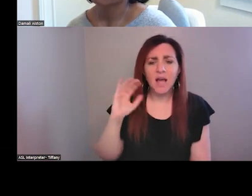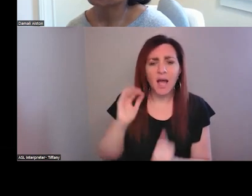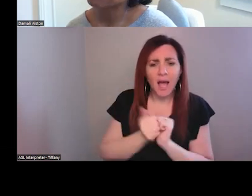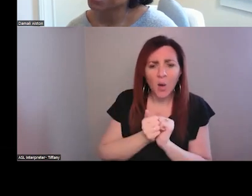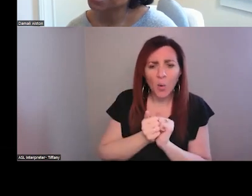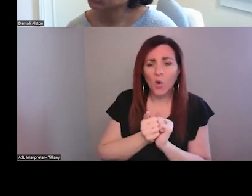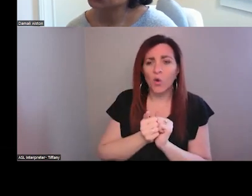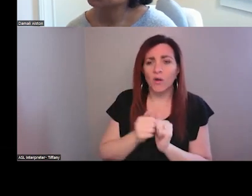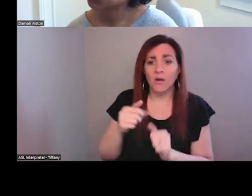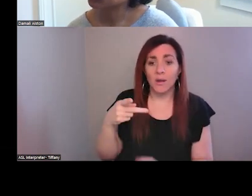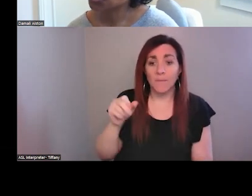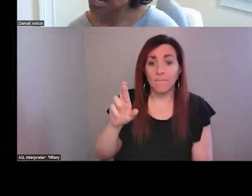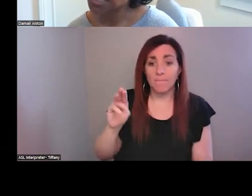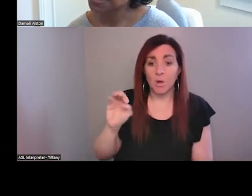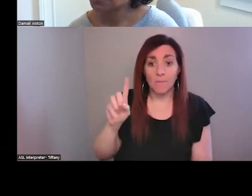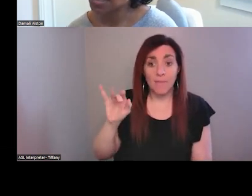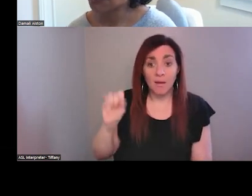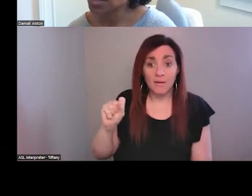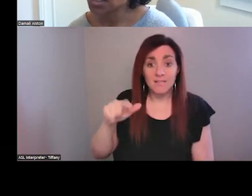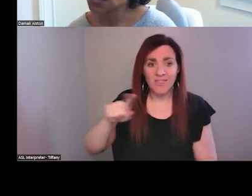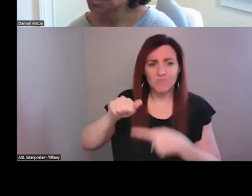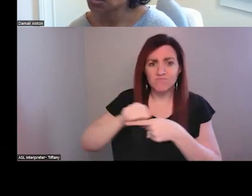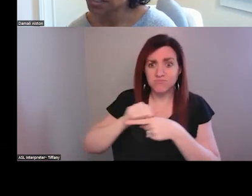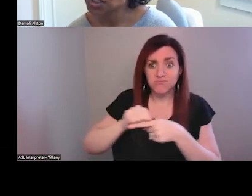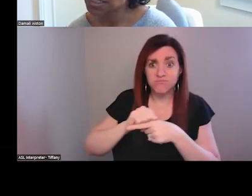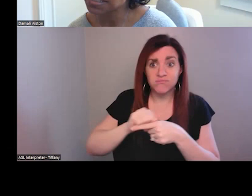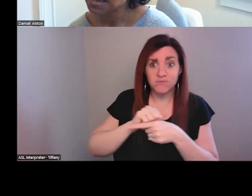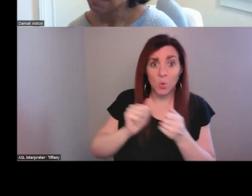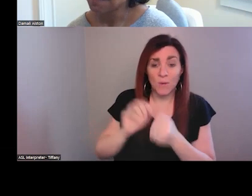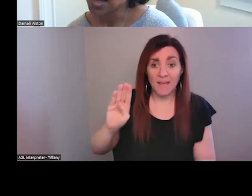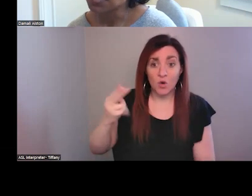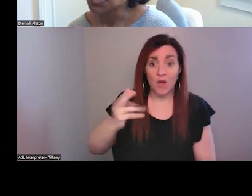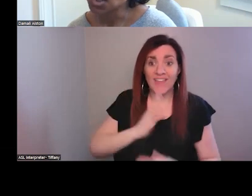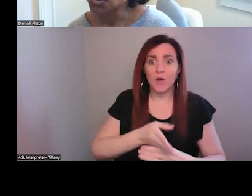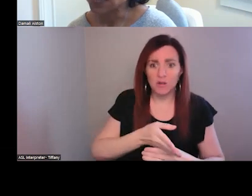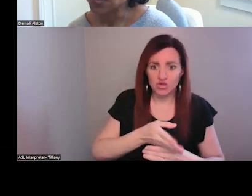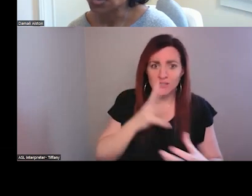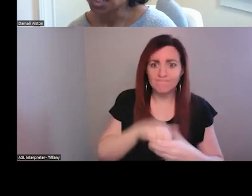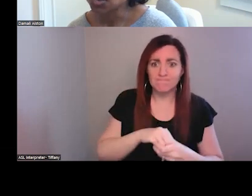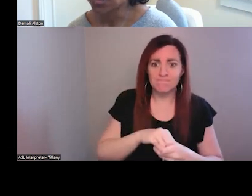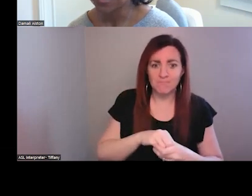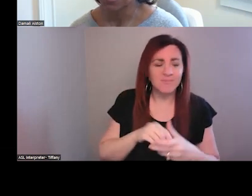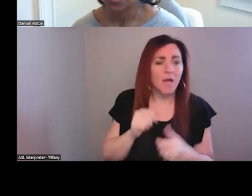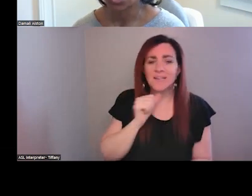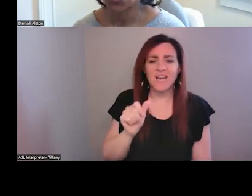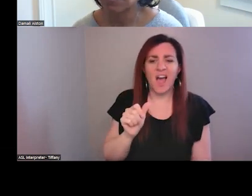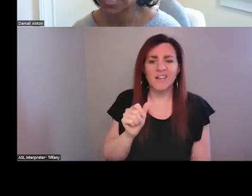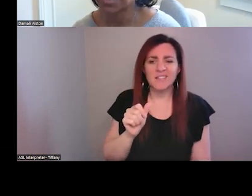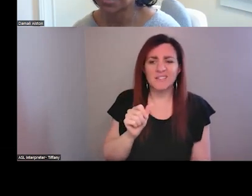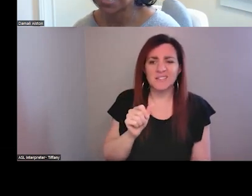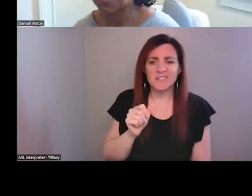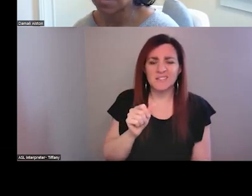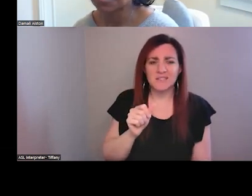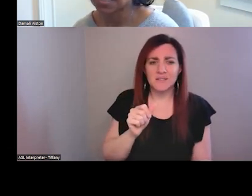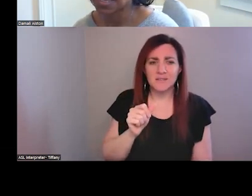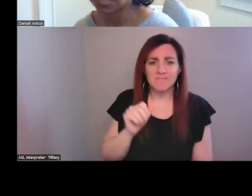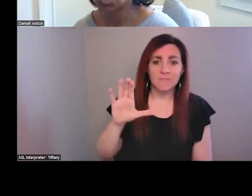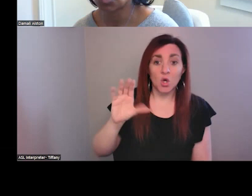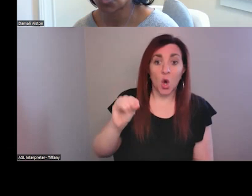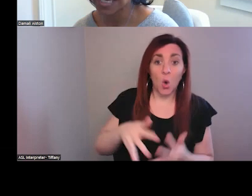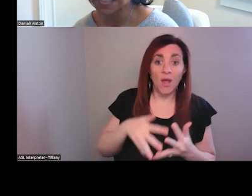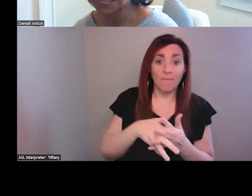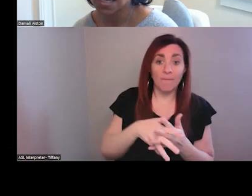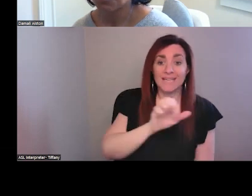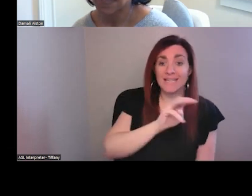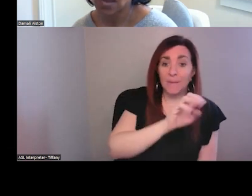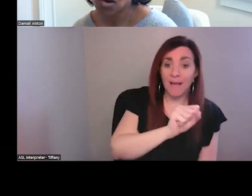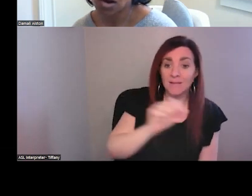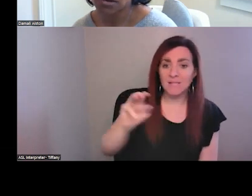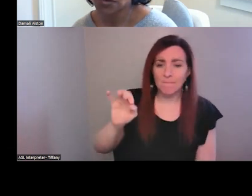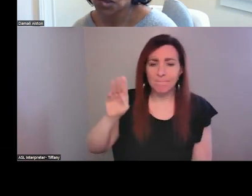PARAMEDICS ARE TRAININGED IN INTERVENTION. THEY ARE FIRST